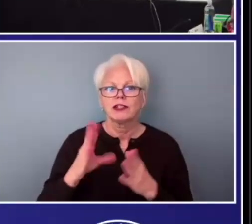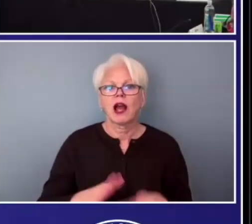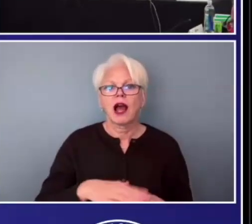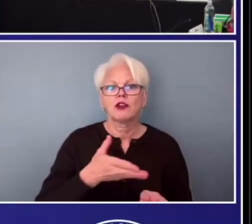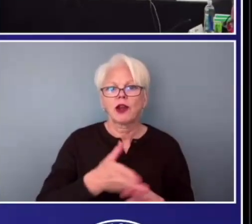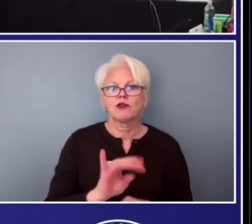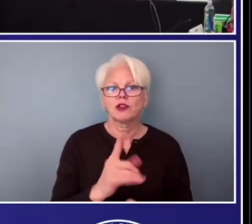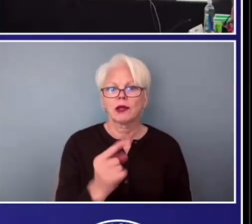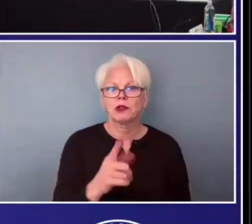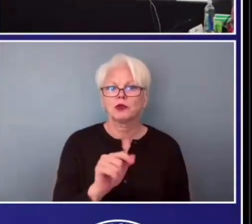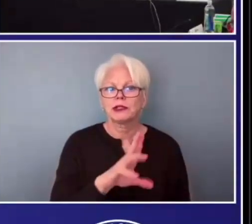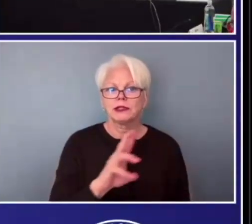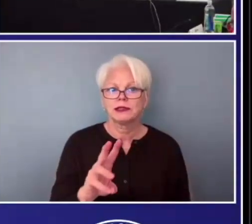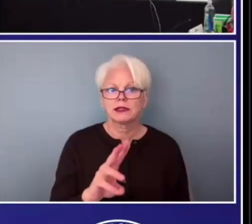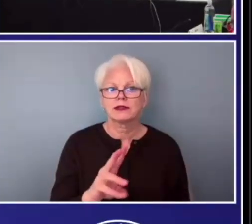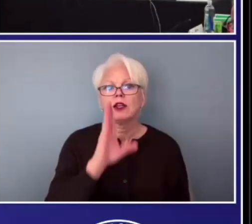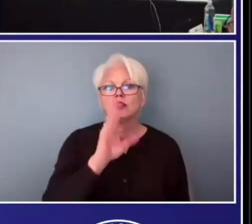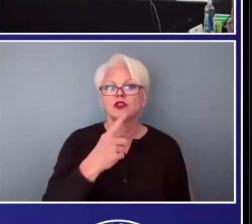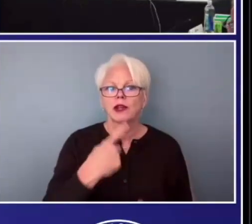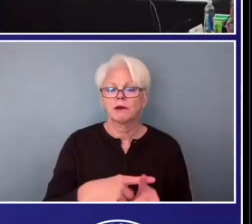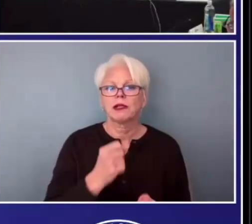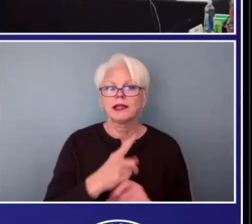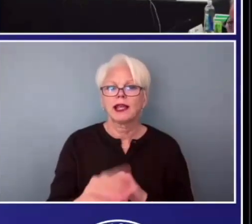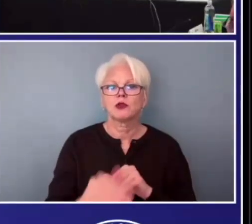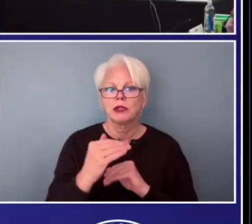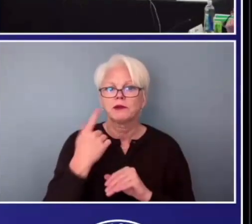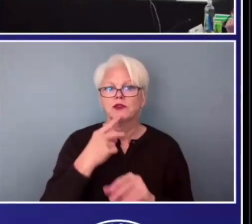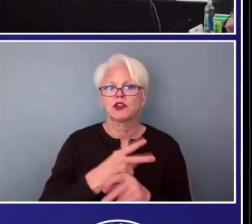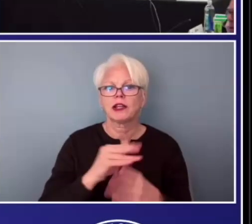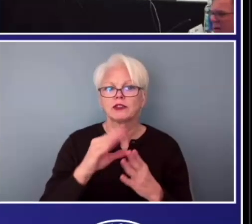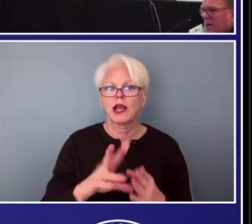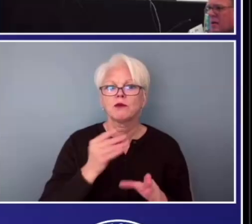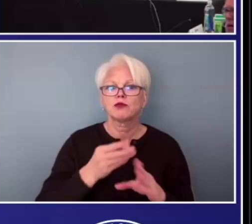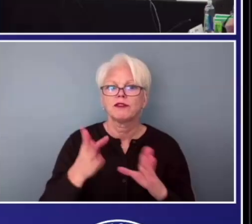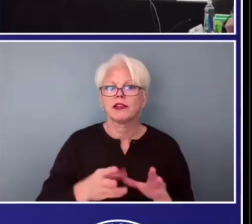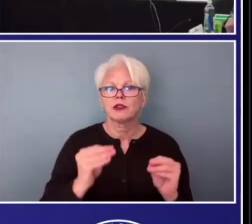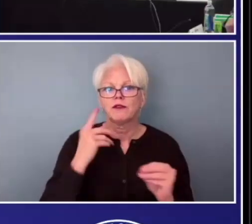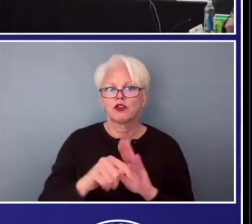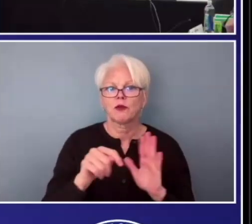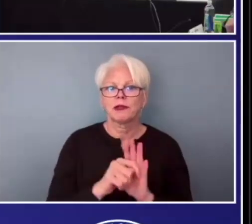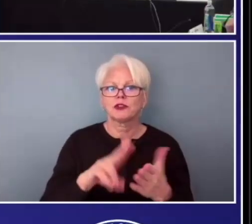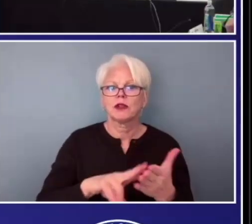2026. The Direct PLUS annual limits for graduate students and professional students for periods of enrollment beginning on or